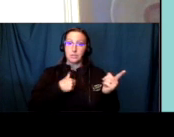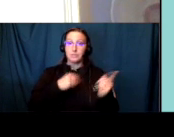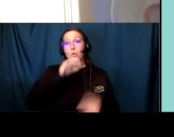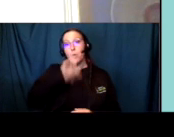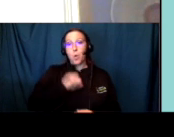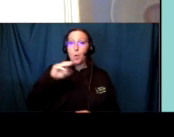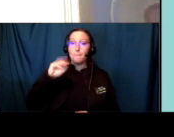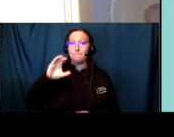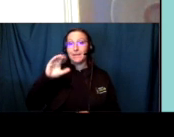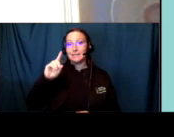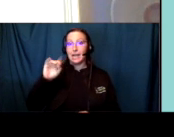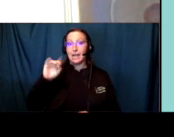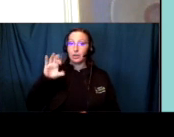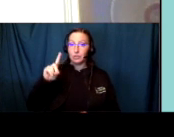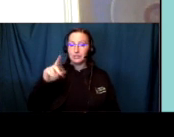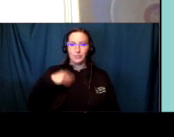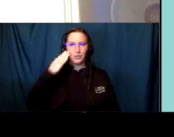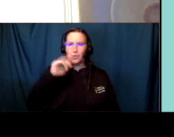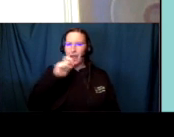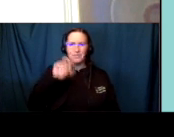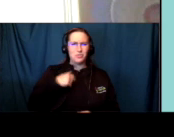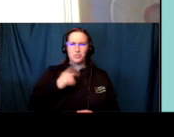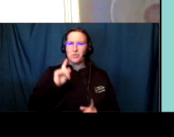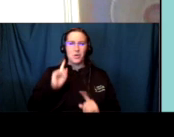rush out and buy a Fisher Price farm if you don't have one. The family might have